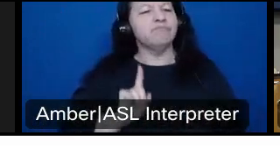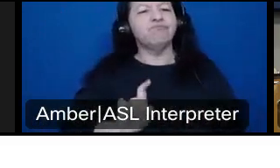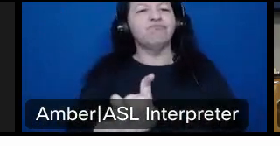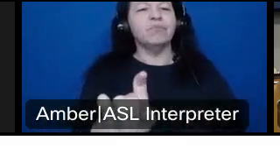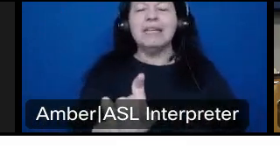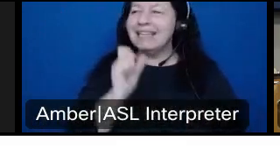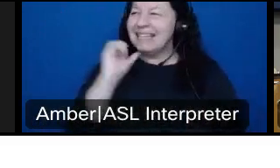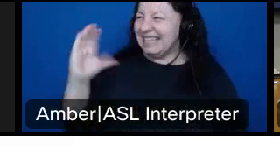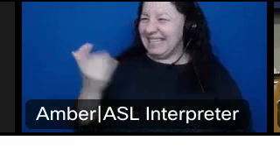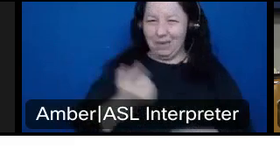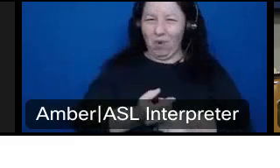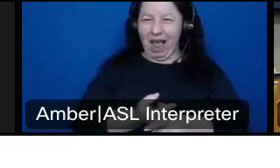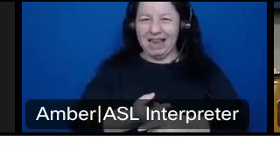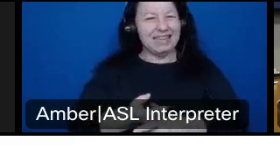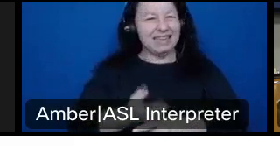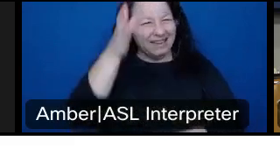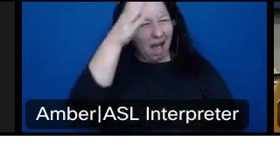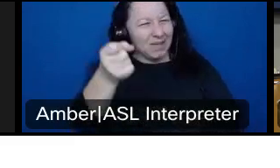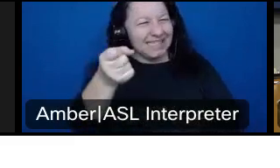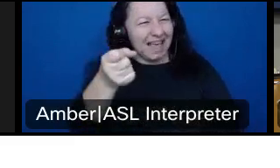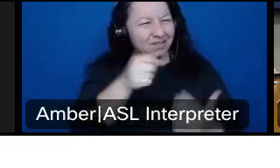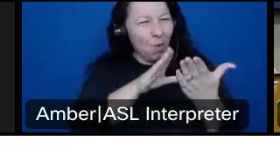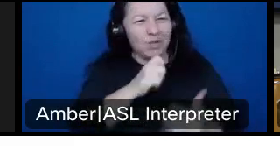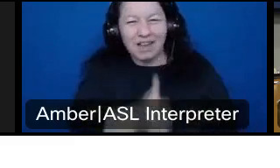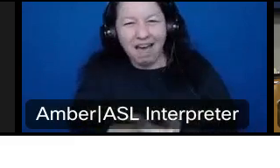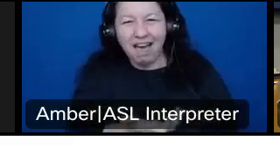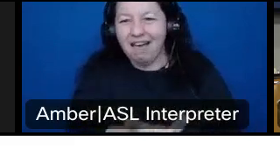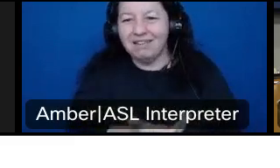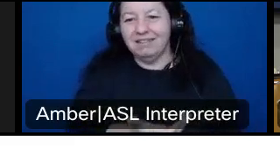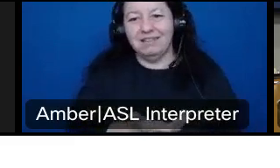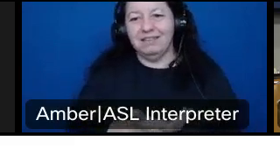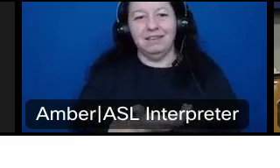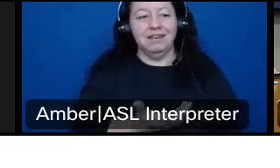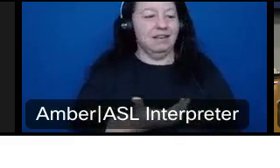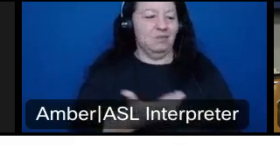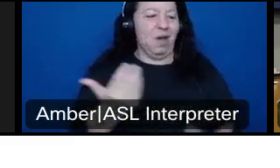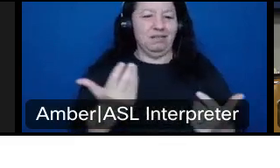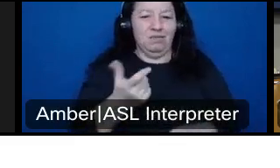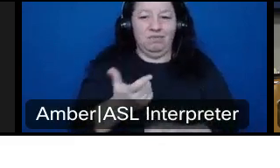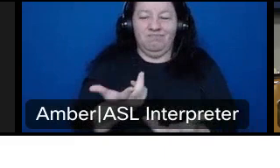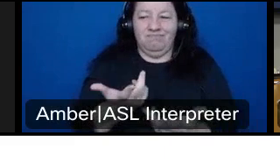Common sense, it doesn't seem to me what, you know, what just society would do and that, you know,